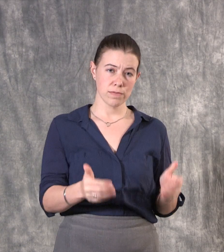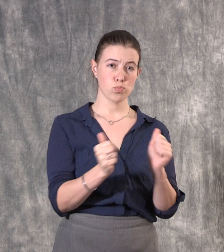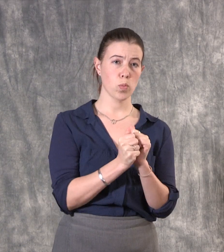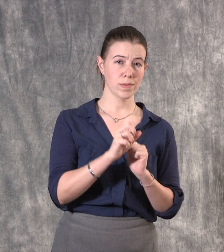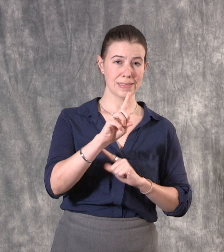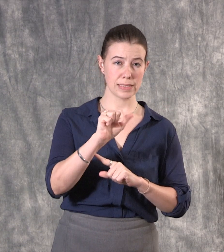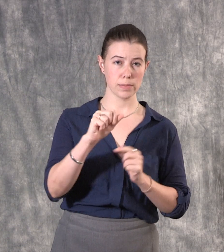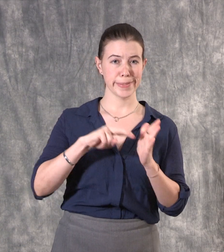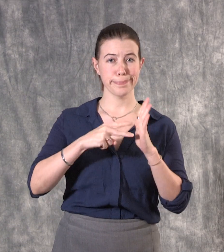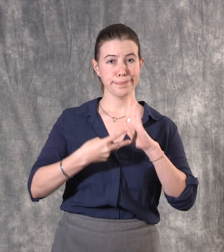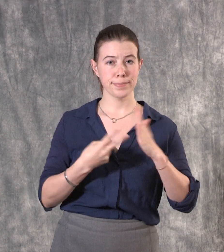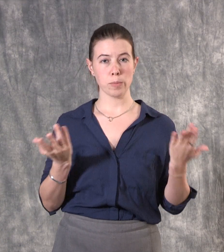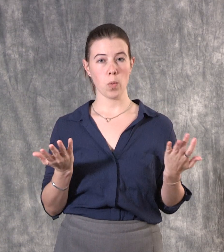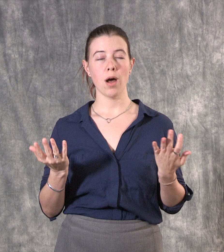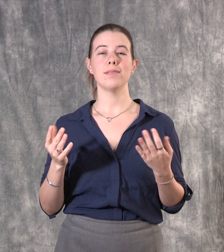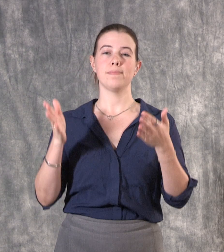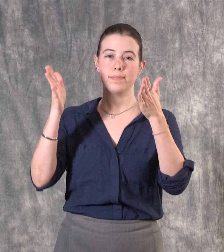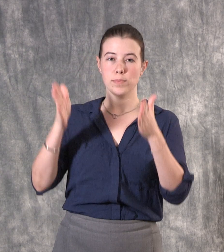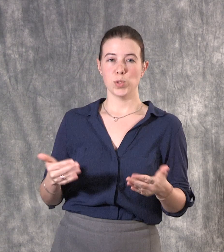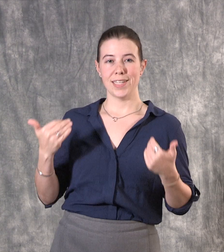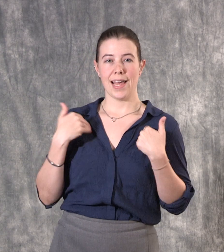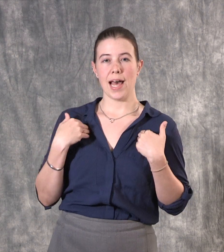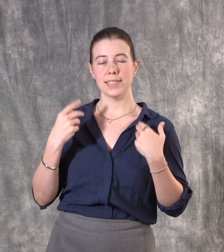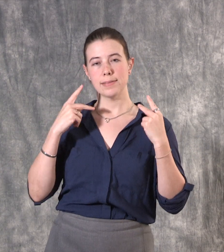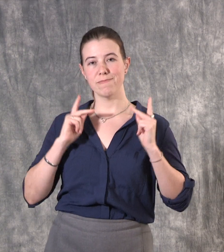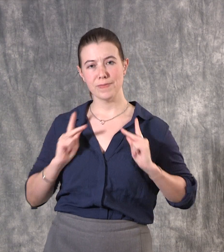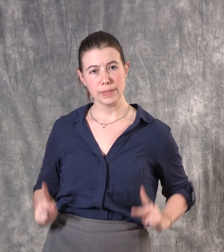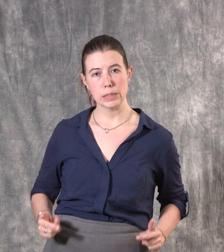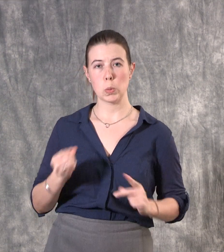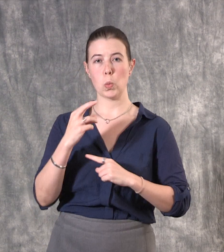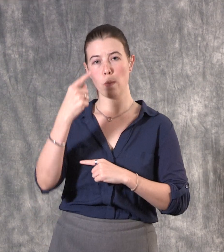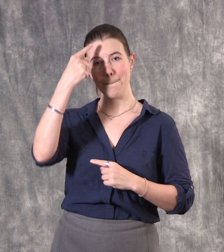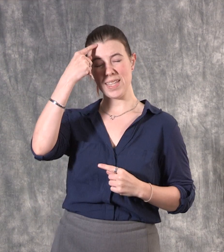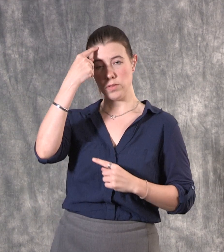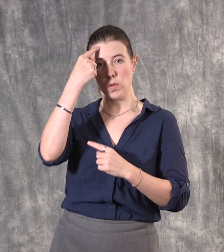Person with a disability means that someone has a physical or mental